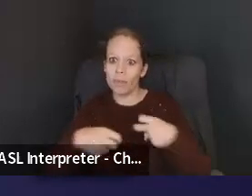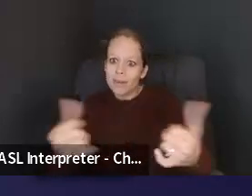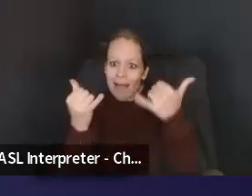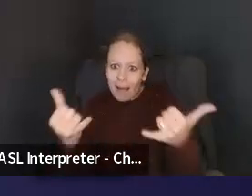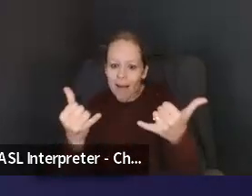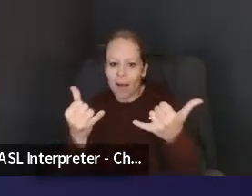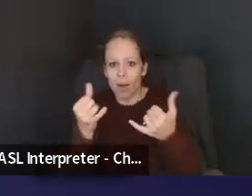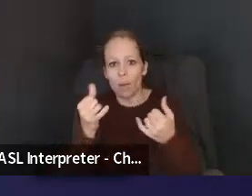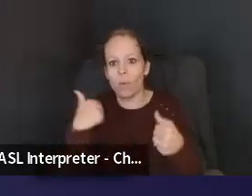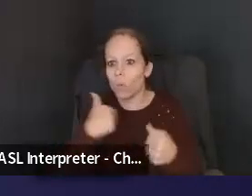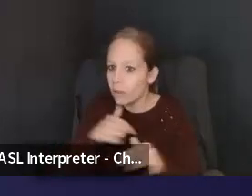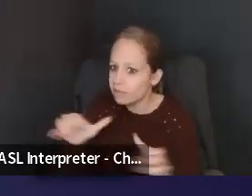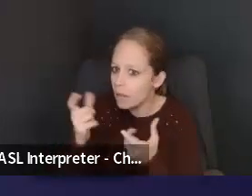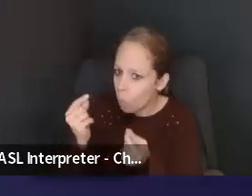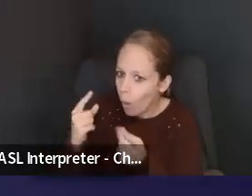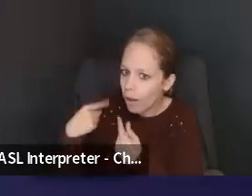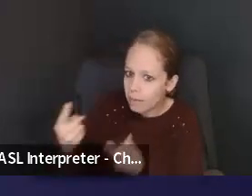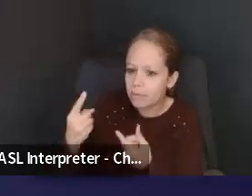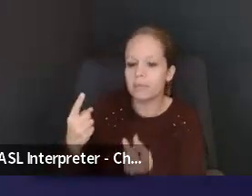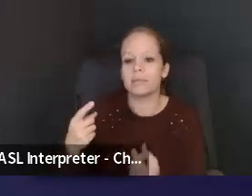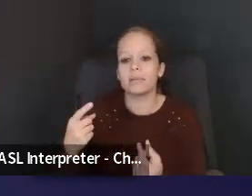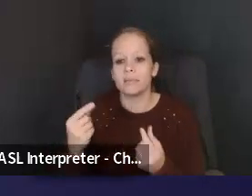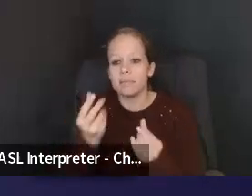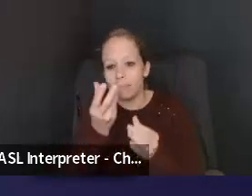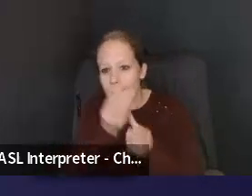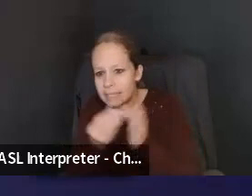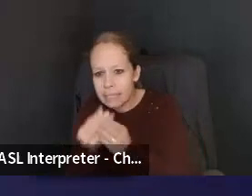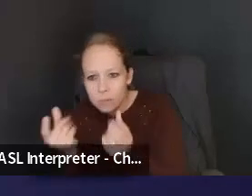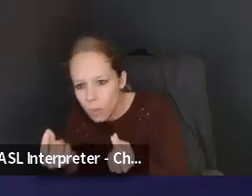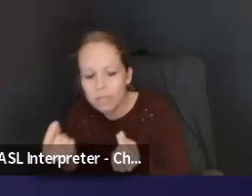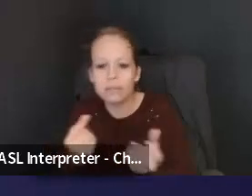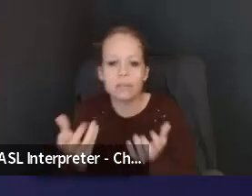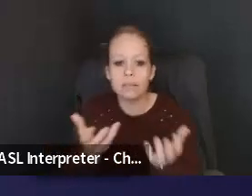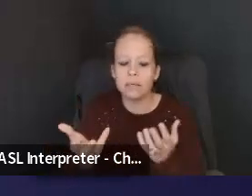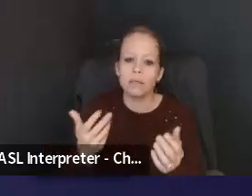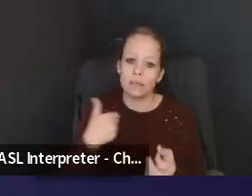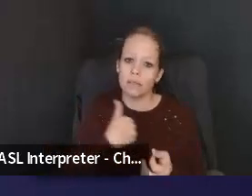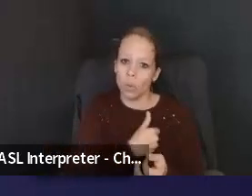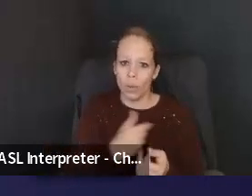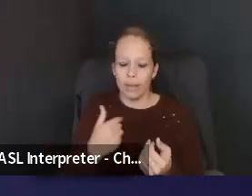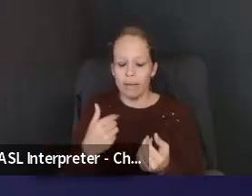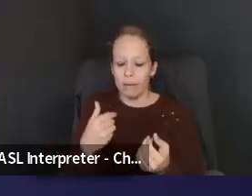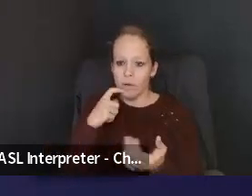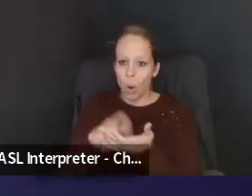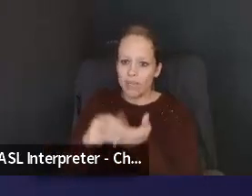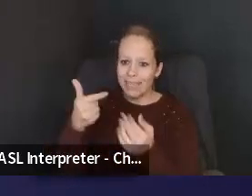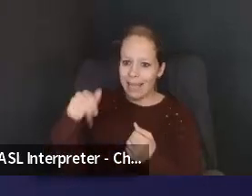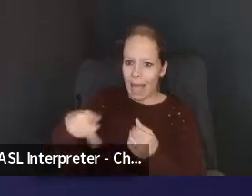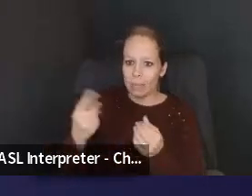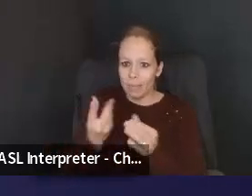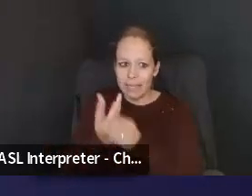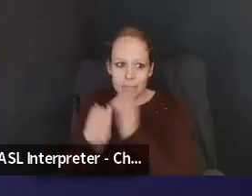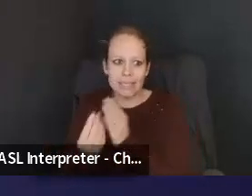so far. Here's the gaps. This is why. There's a need, there's a gap that we're going to fill. So,